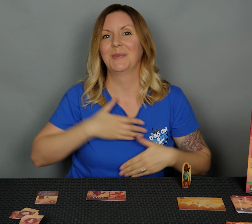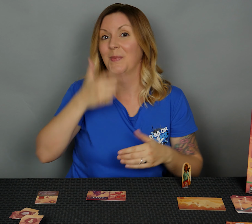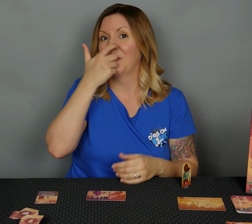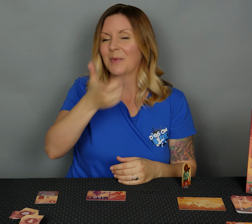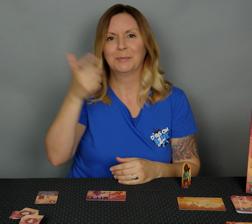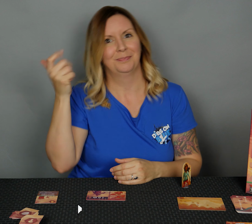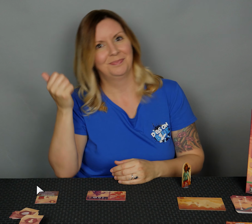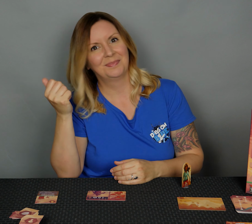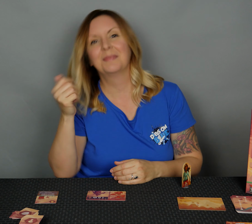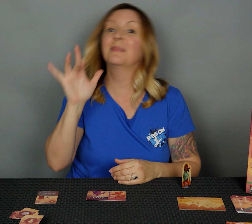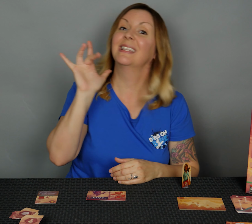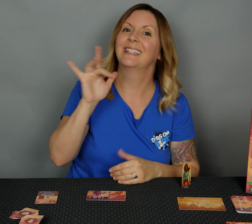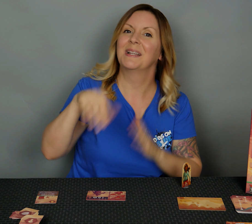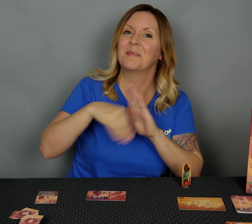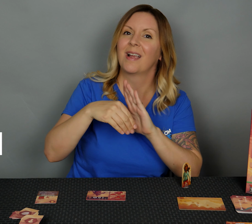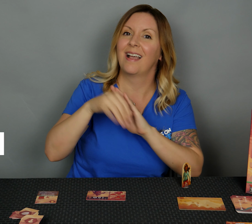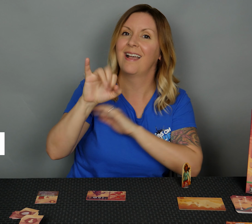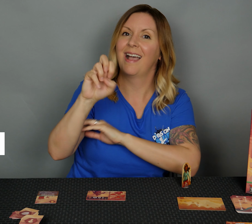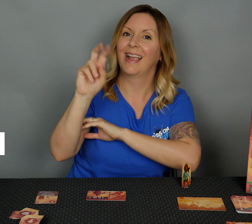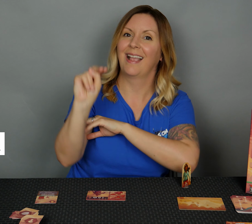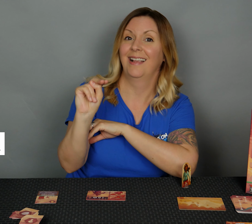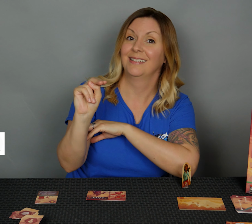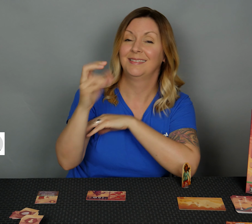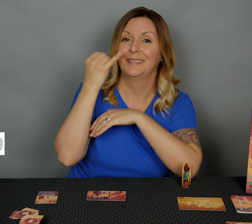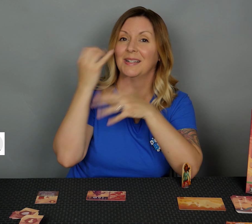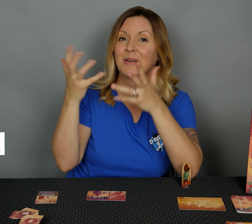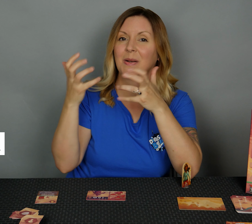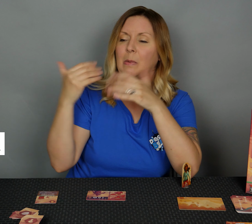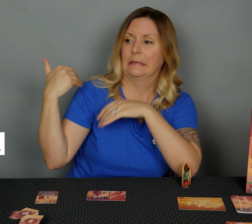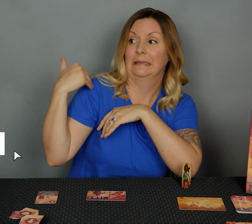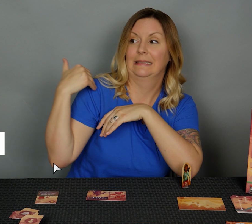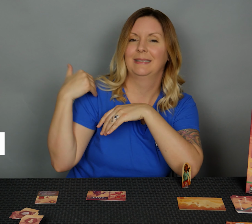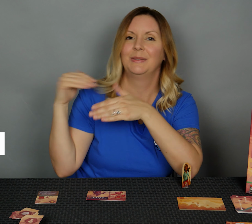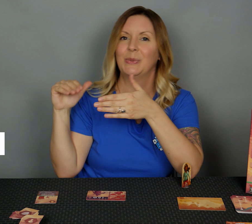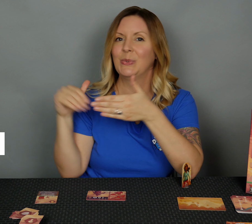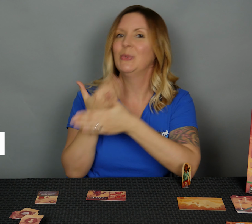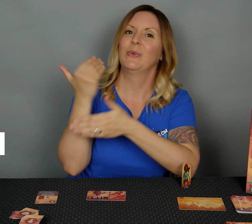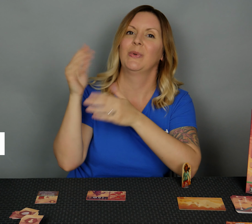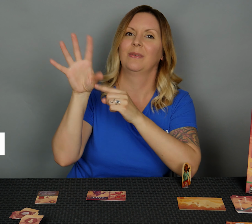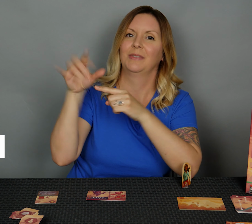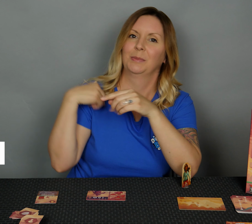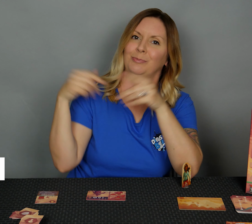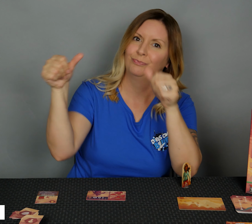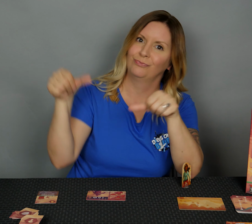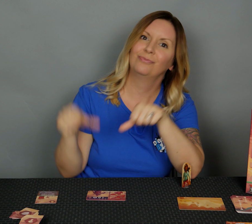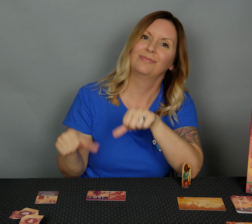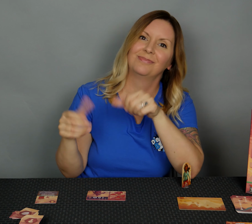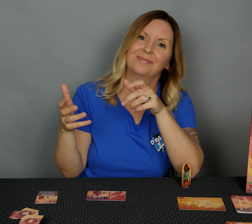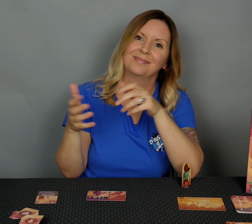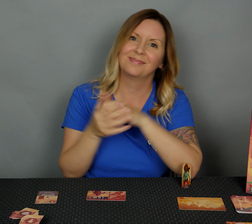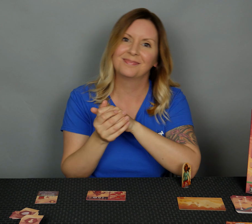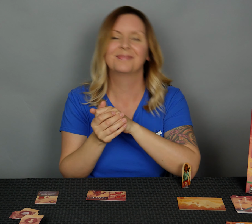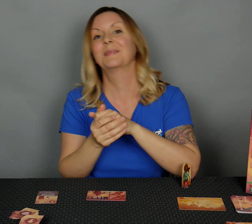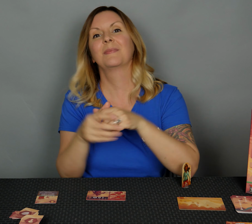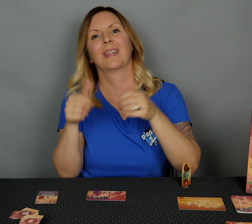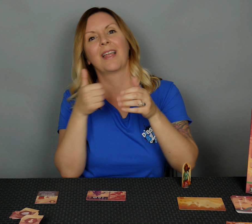If you’ve enjoyed watching, subscribe, and click the bell icon to be notified when I post a new video!